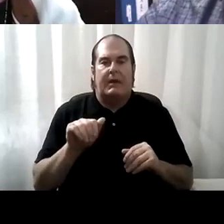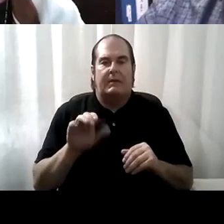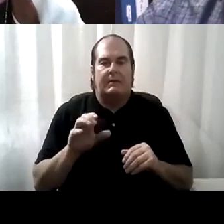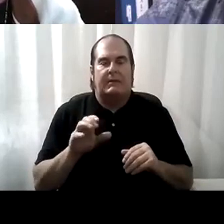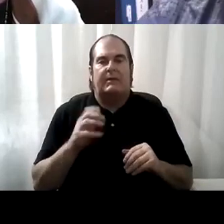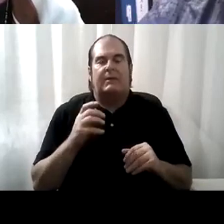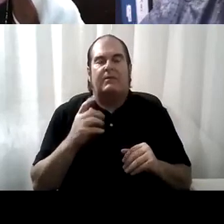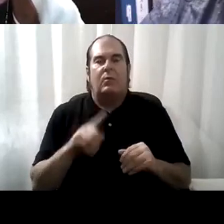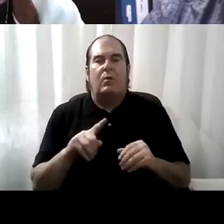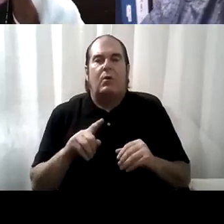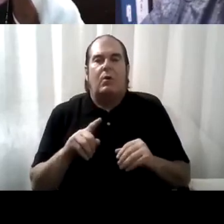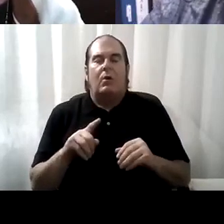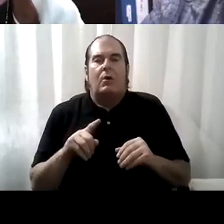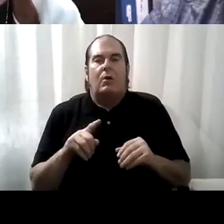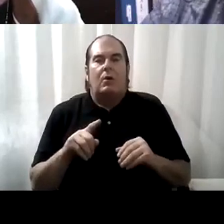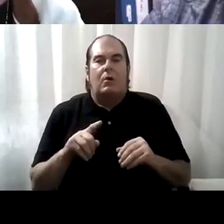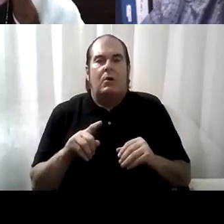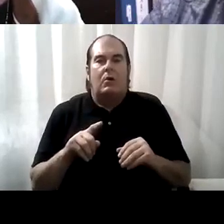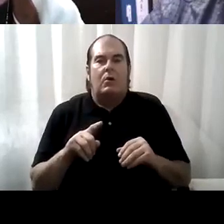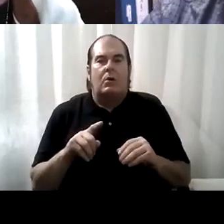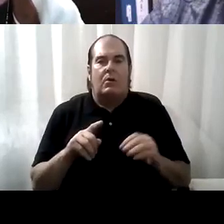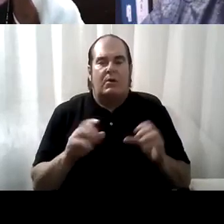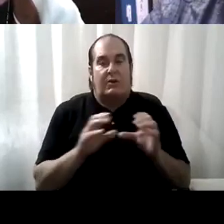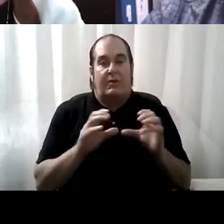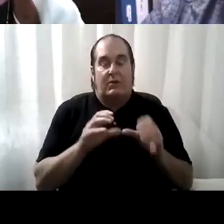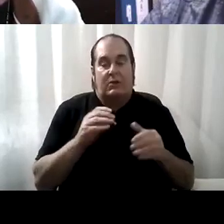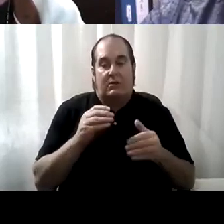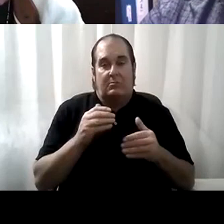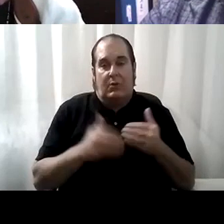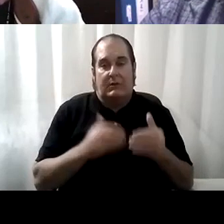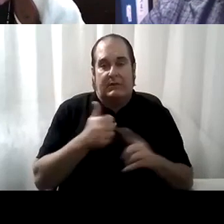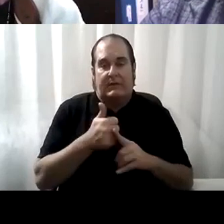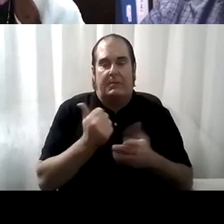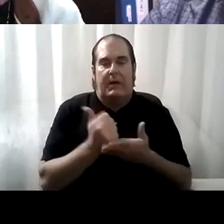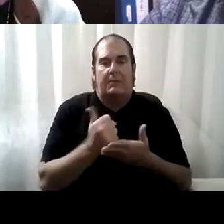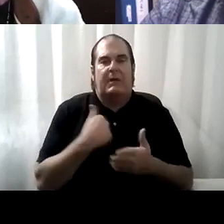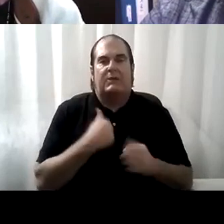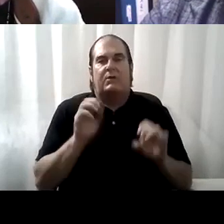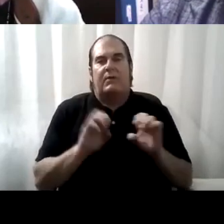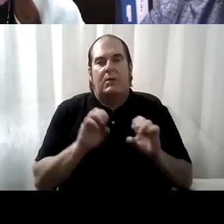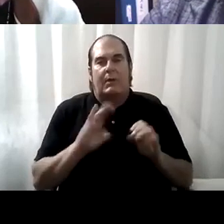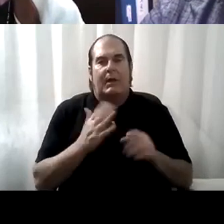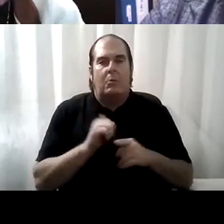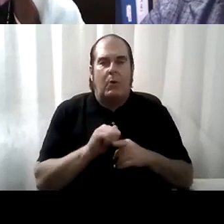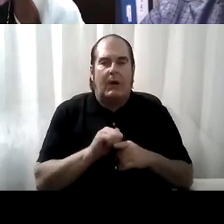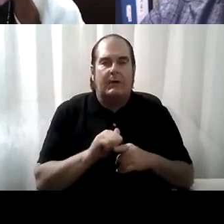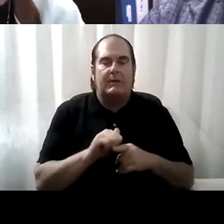The certification process itself helped us evaluate our practices and realize the tools that we use to deliver care.